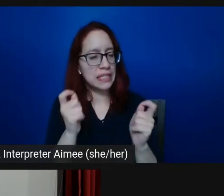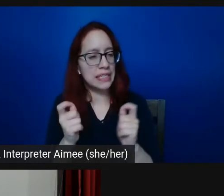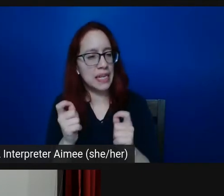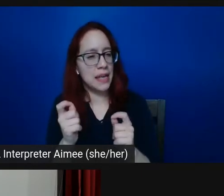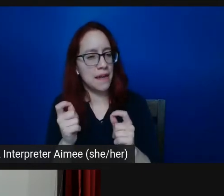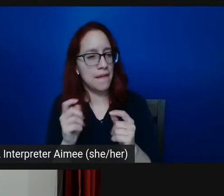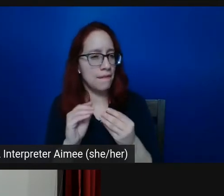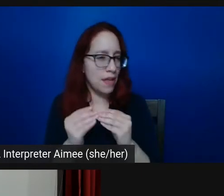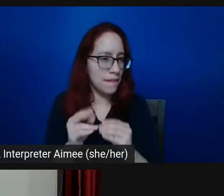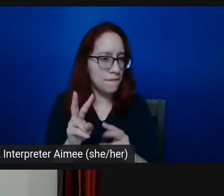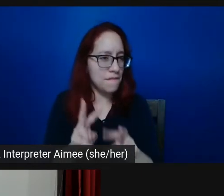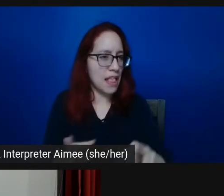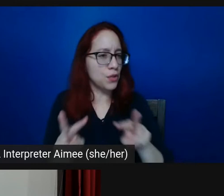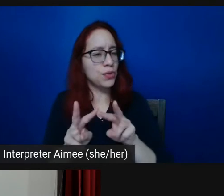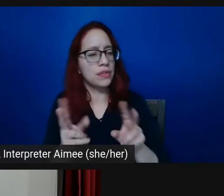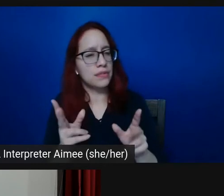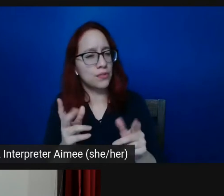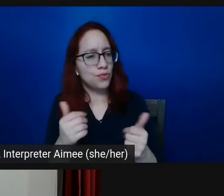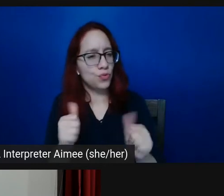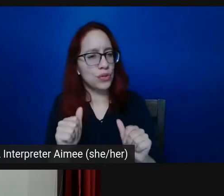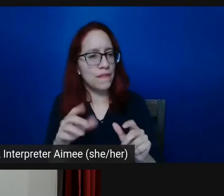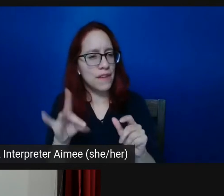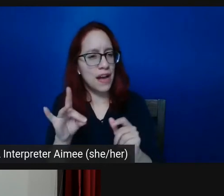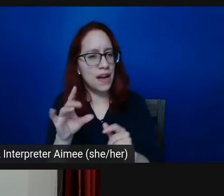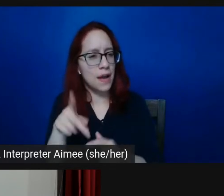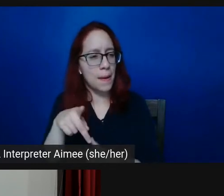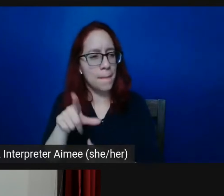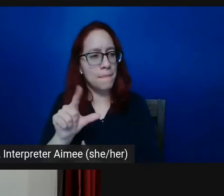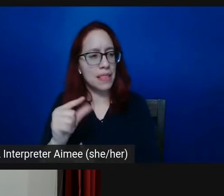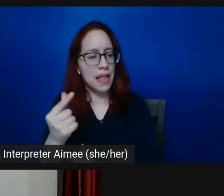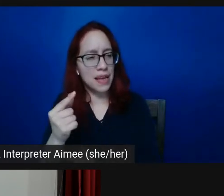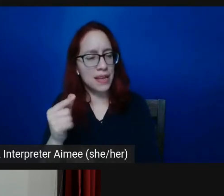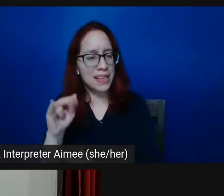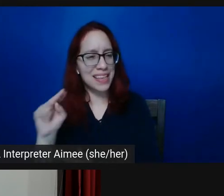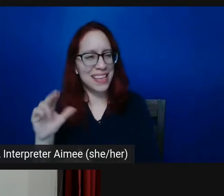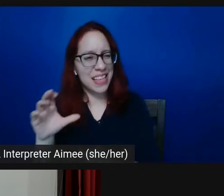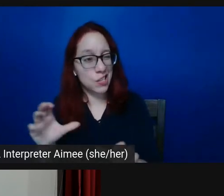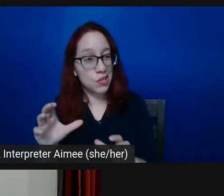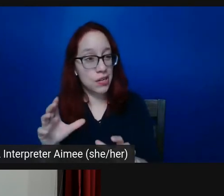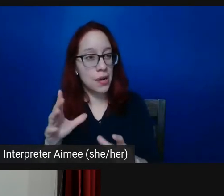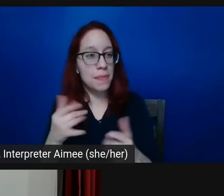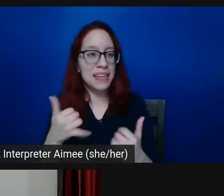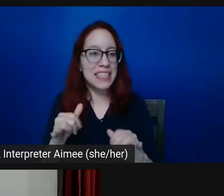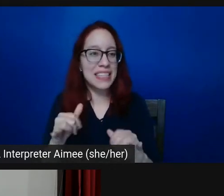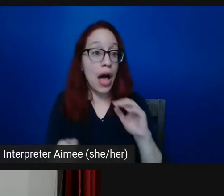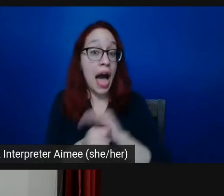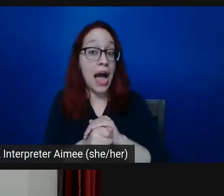to find some kind of plugin that lets you do that, but still hides it from the users kind of thing.